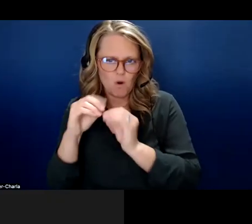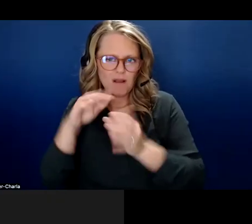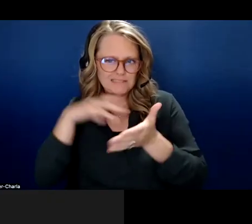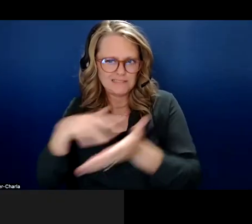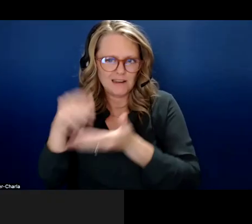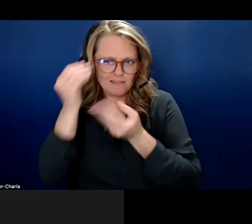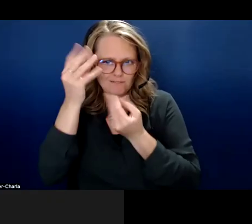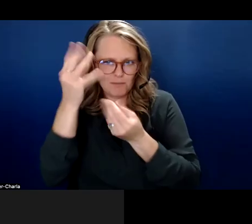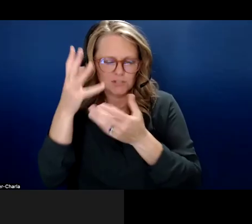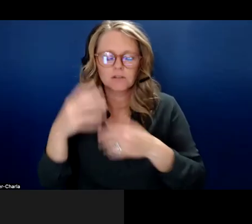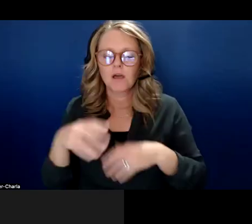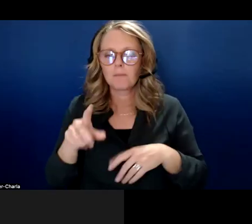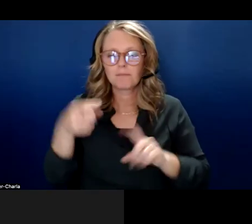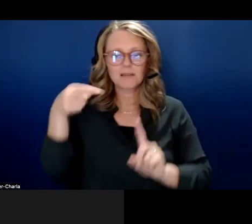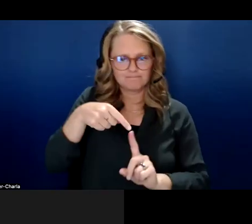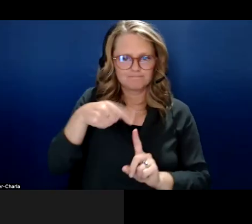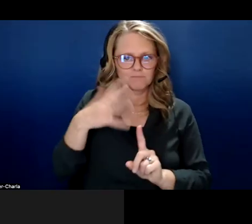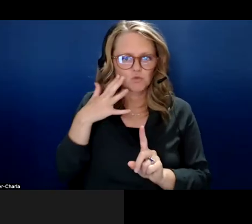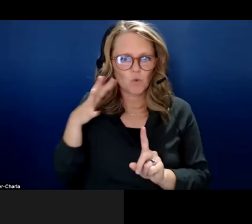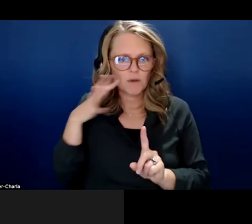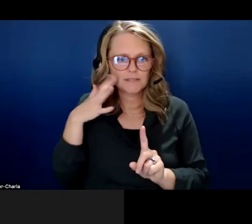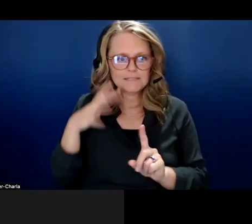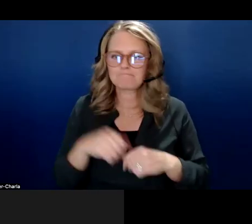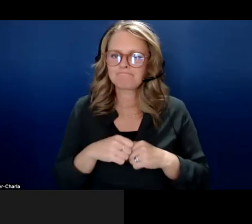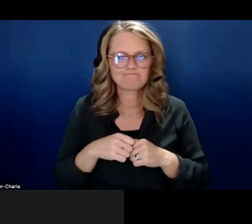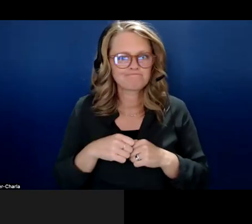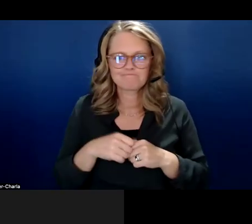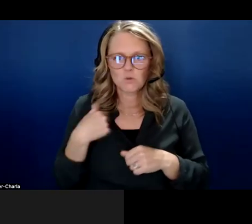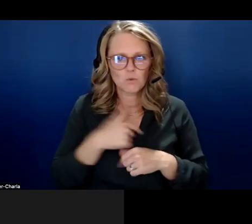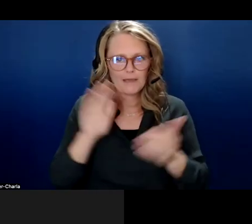generally speaking, we did not end up seeing a...